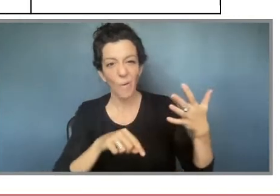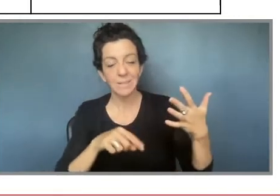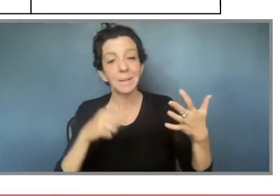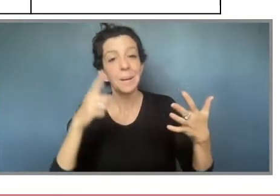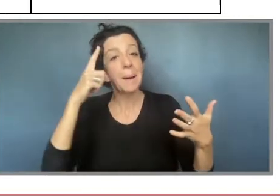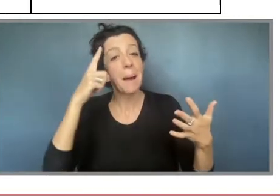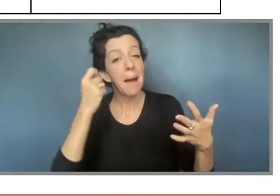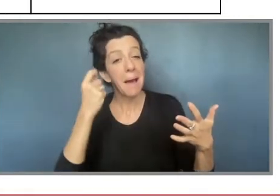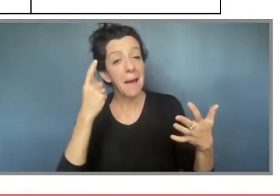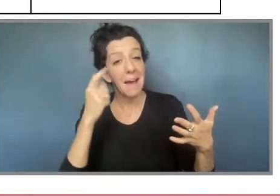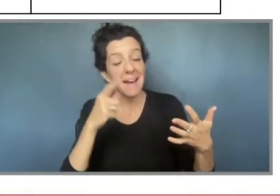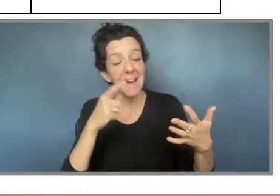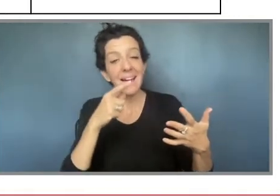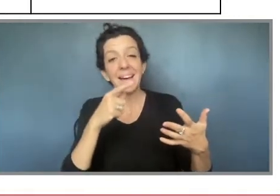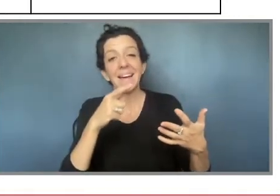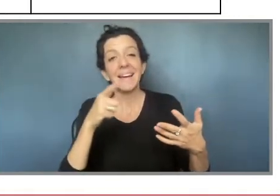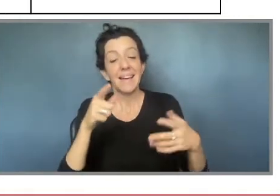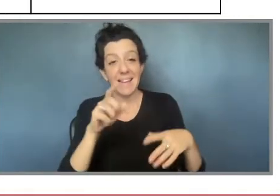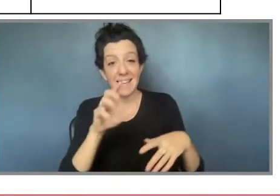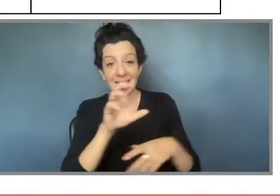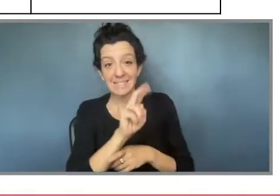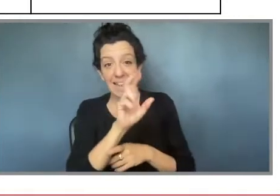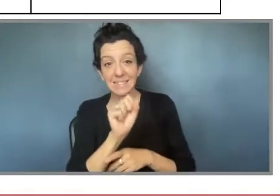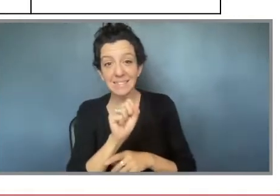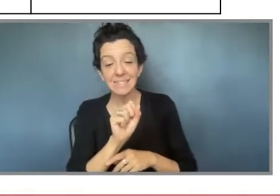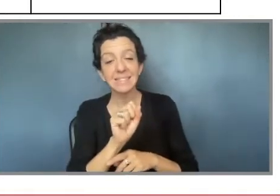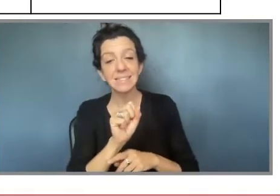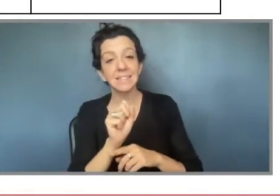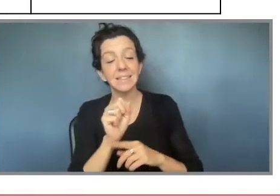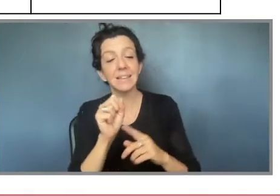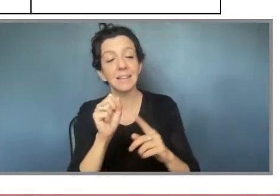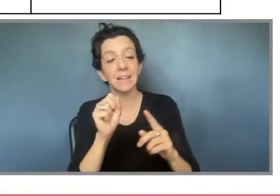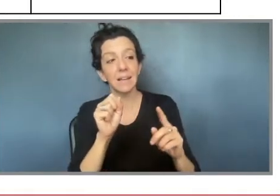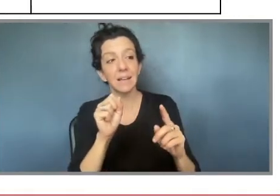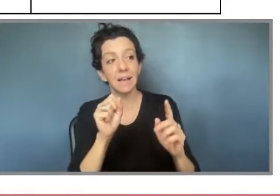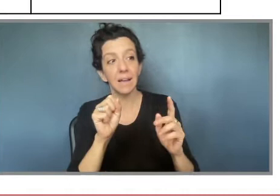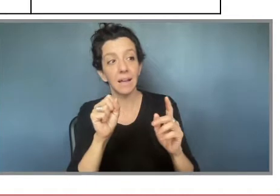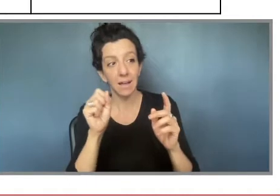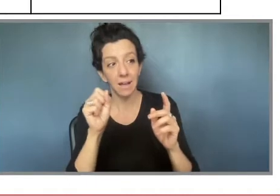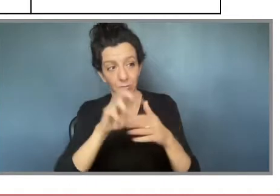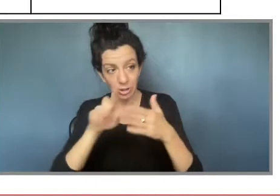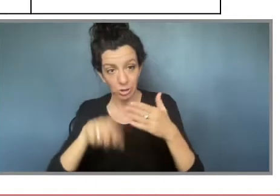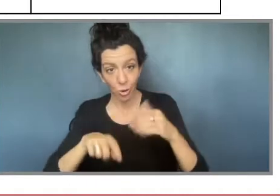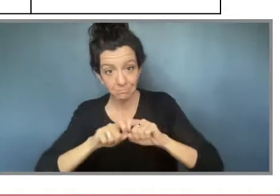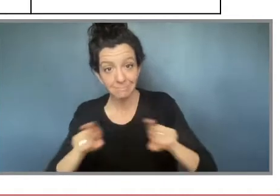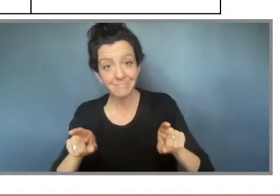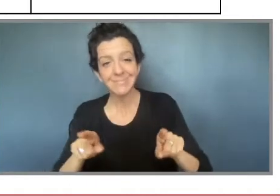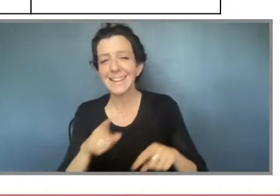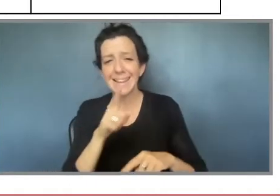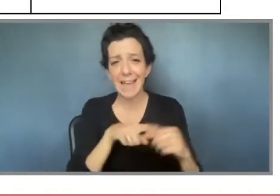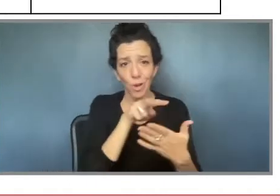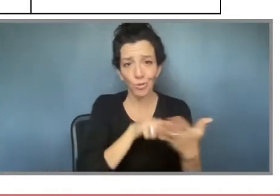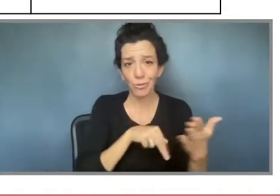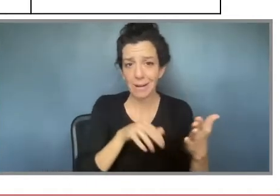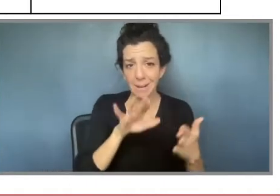Studio: Because they came out in a form that's not readable by humans it's there it's machine readable, so a lot of folks are